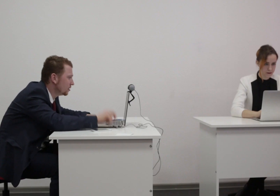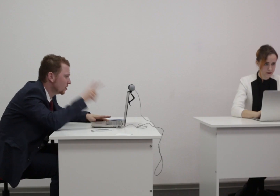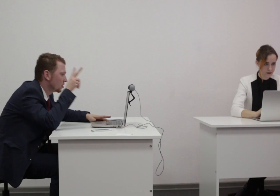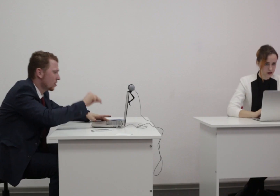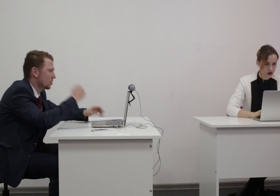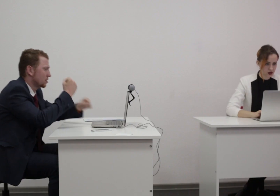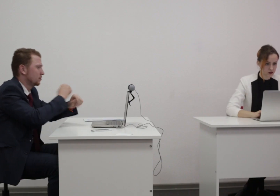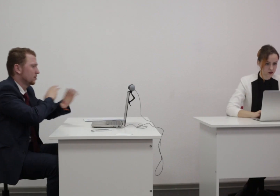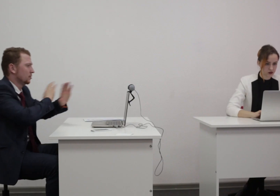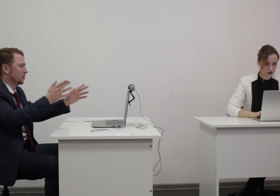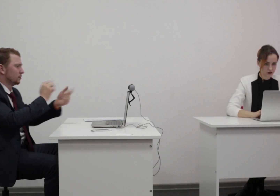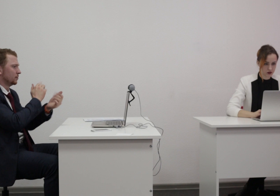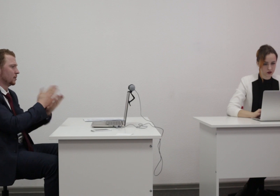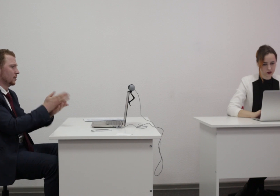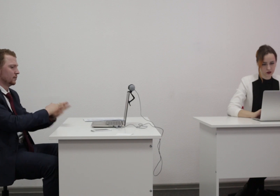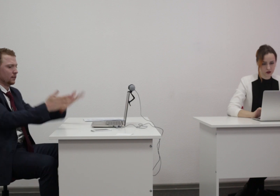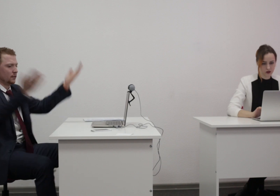It's not working! I can't use the Video Relay Interpreter!